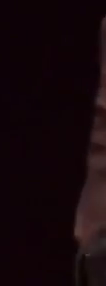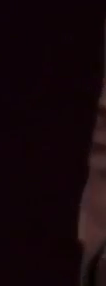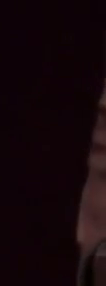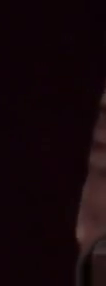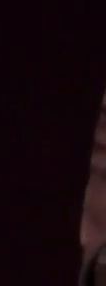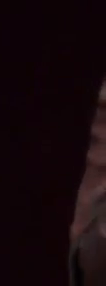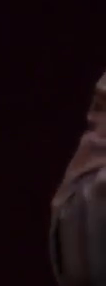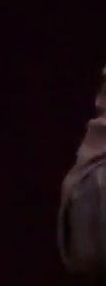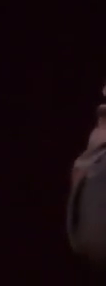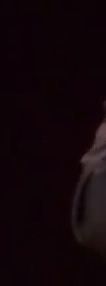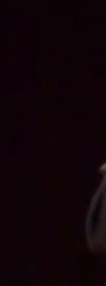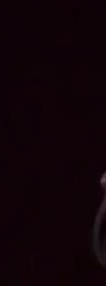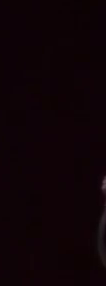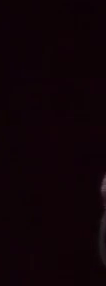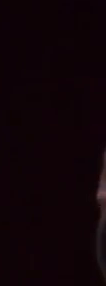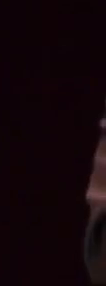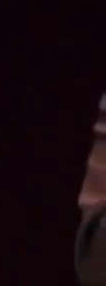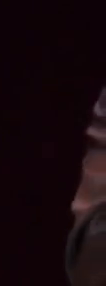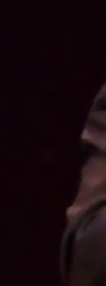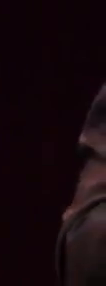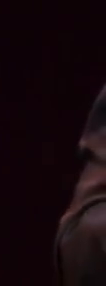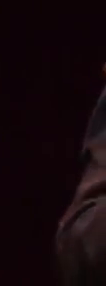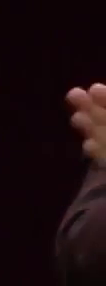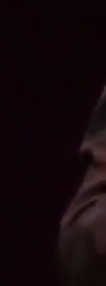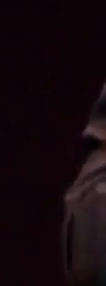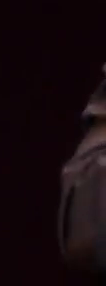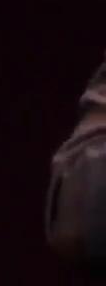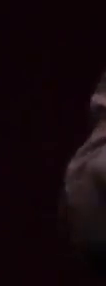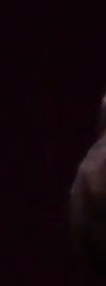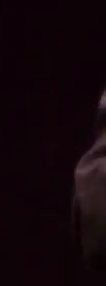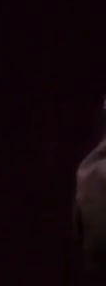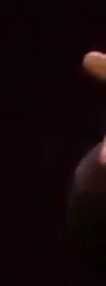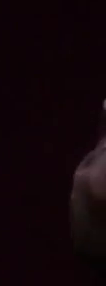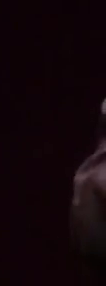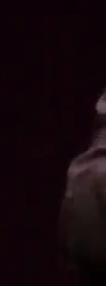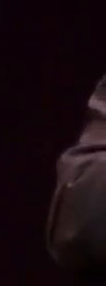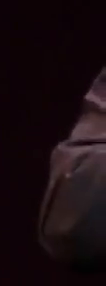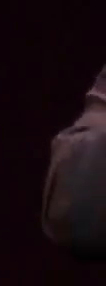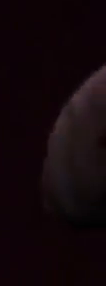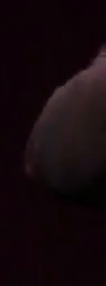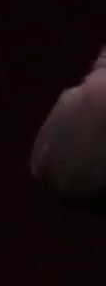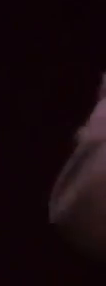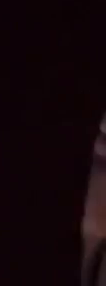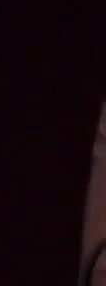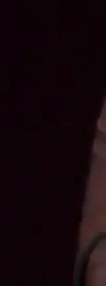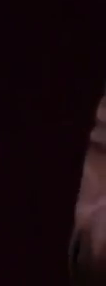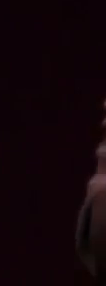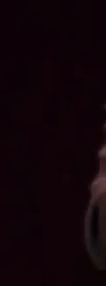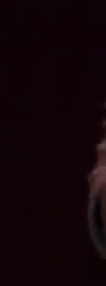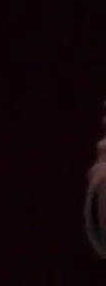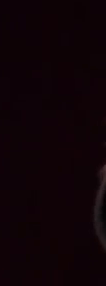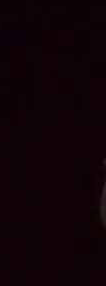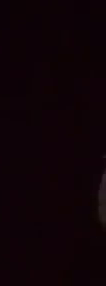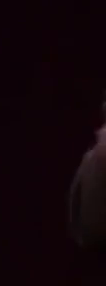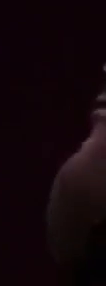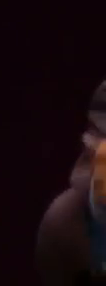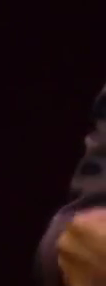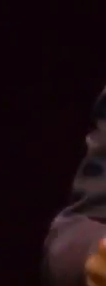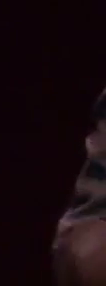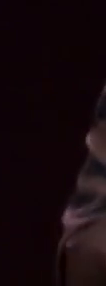HAVE GOT TO BROADEN THE CONVERSATION BEYOND THIS ROOM, BEYOND THE BOUNDARIES OF THE DISTRICT OF COLUMBIA.